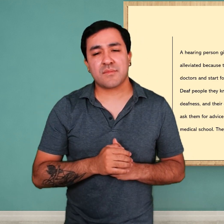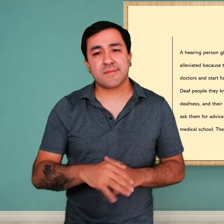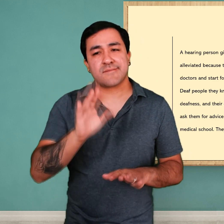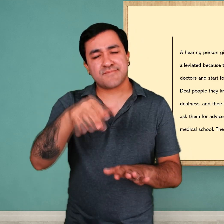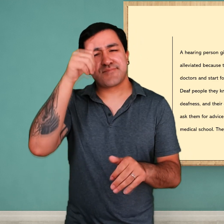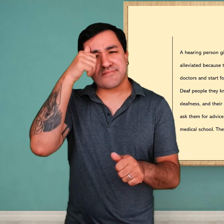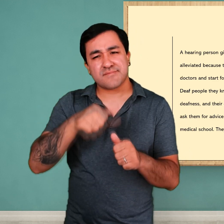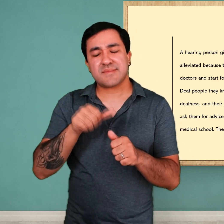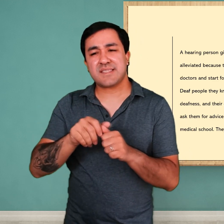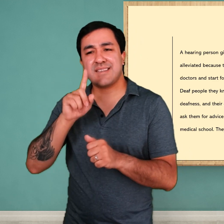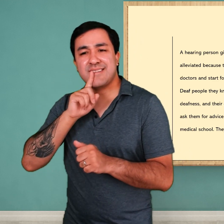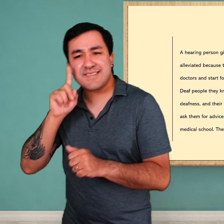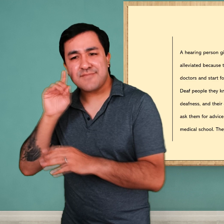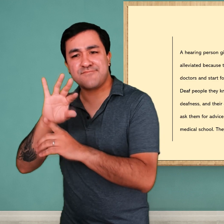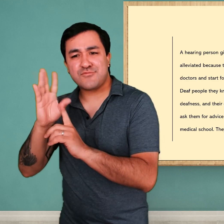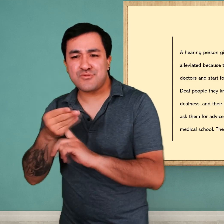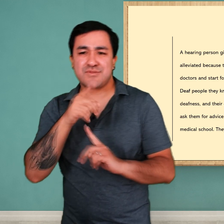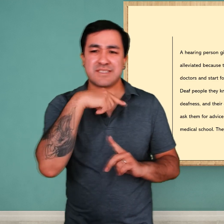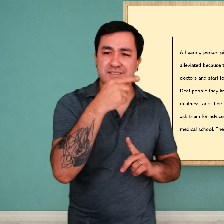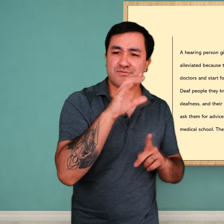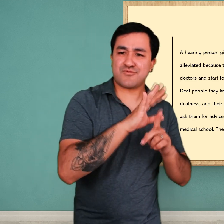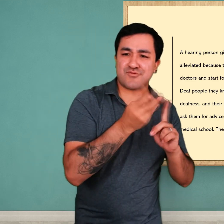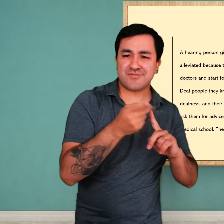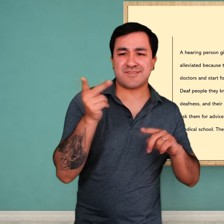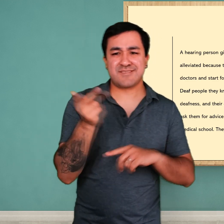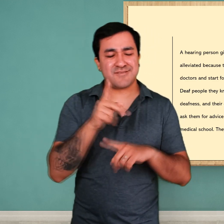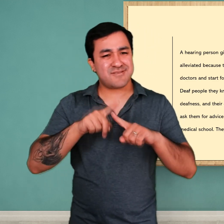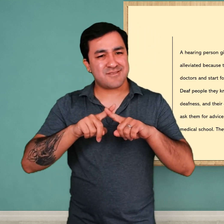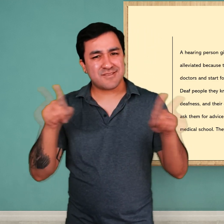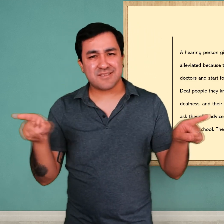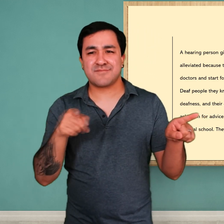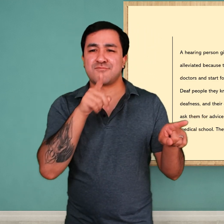Remember there are distinct cultural differences between hearing and Deaf culture.